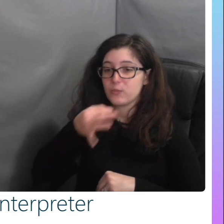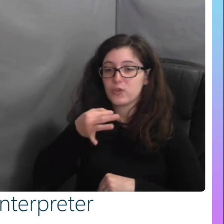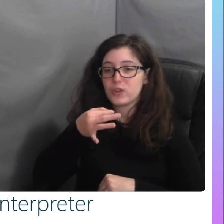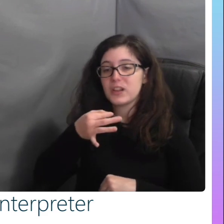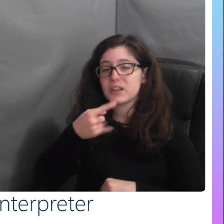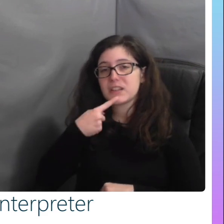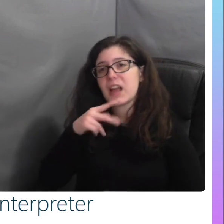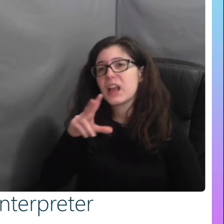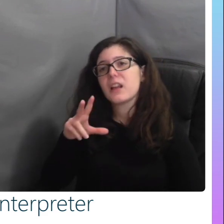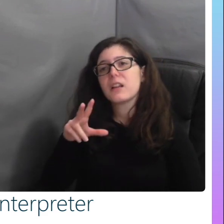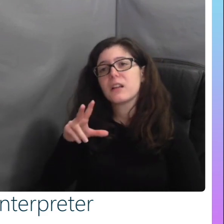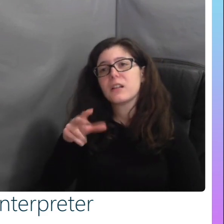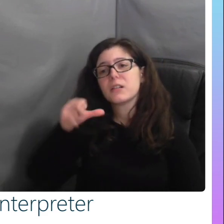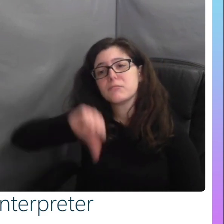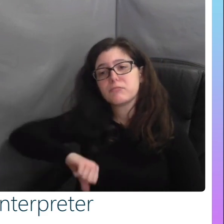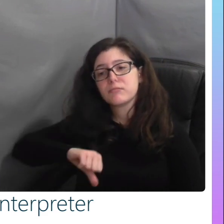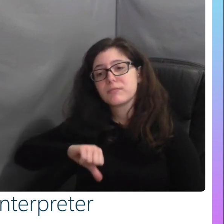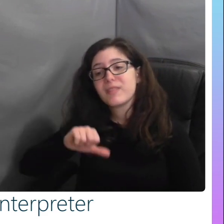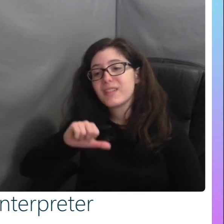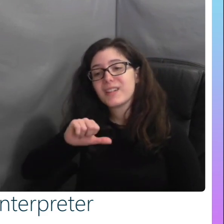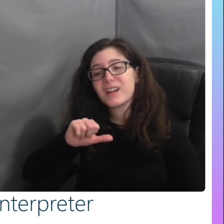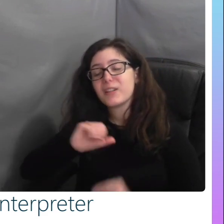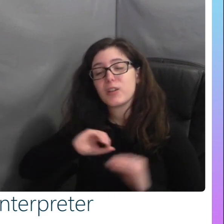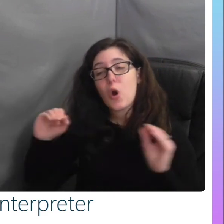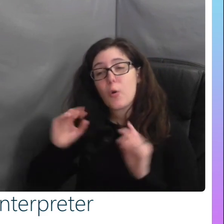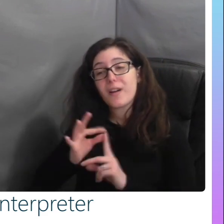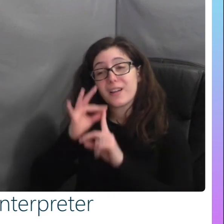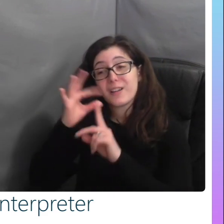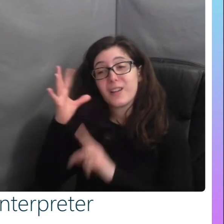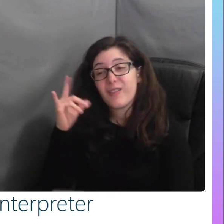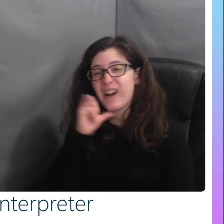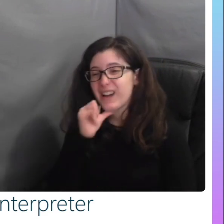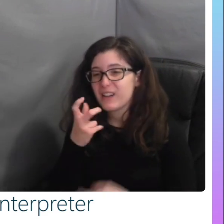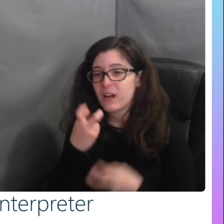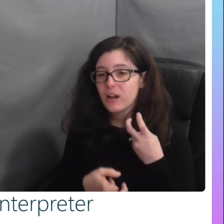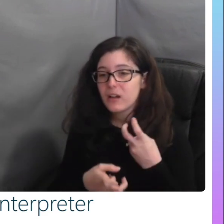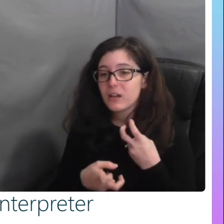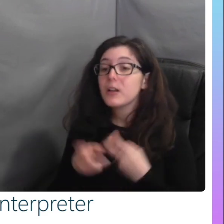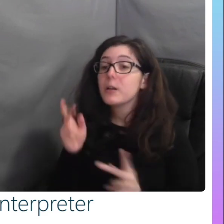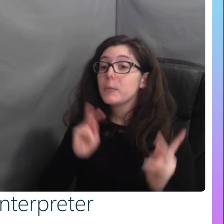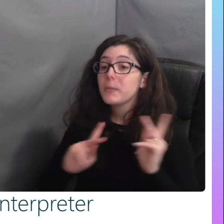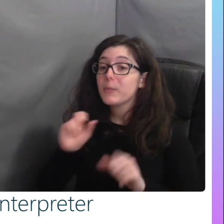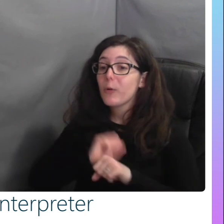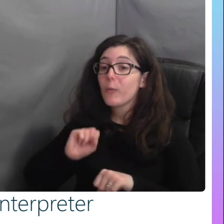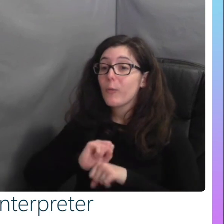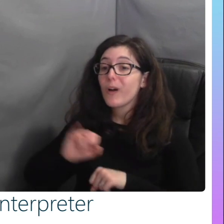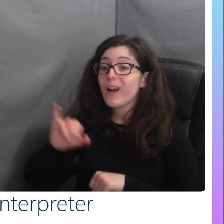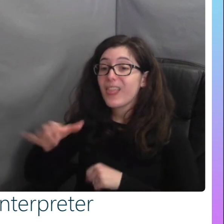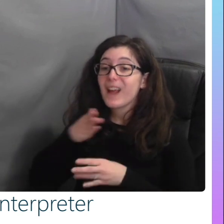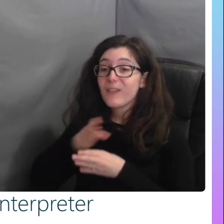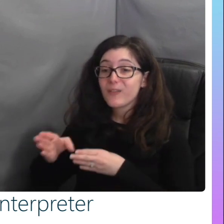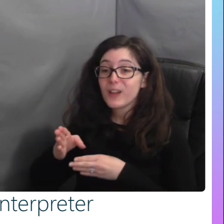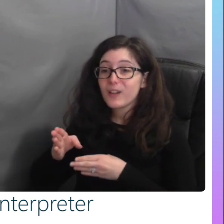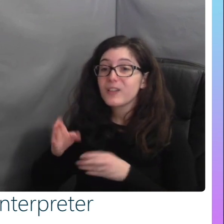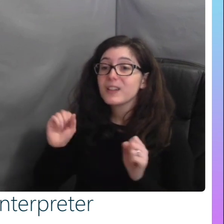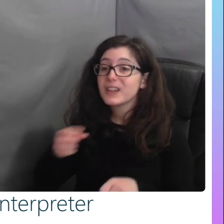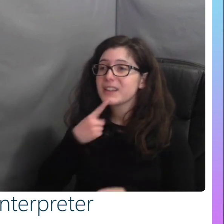people with disabilities and experts in the field will have the expertise to be able to say, "I don't understand why you're saying I can't caption this video",